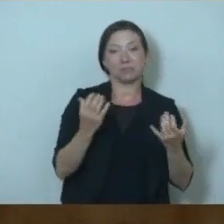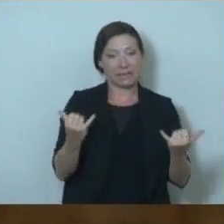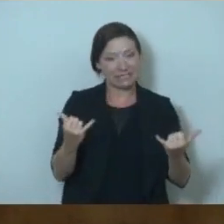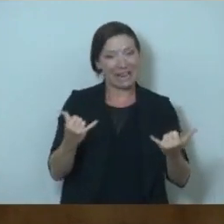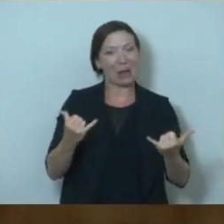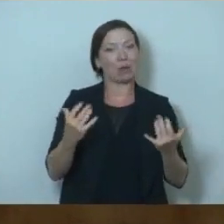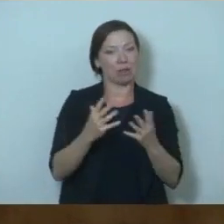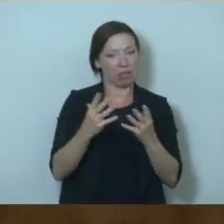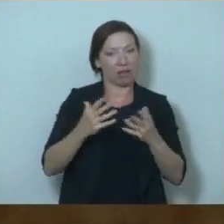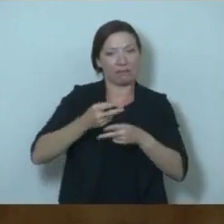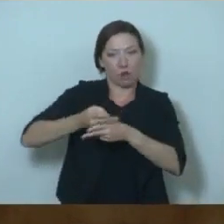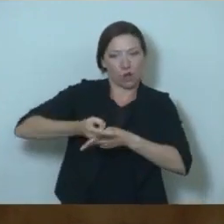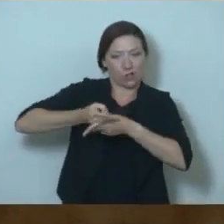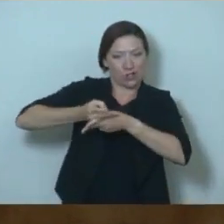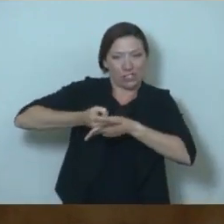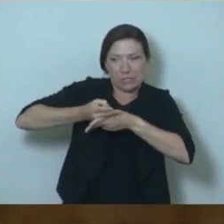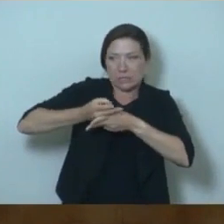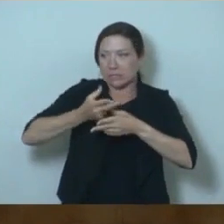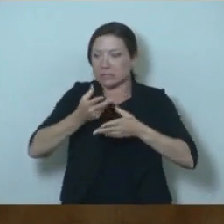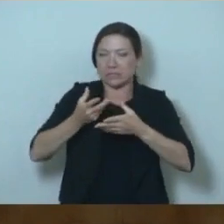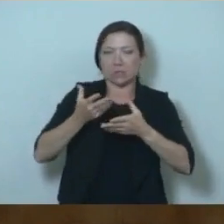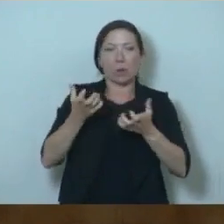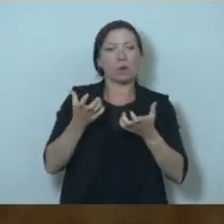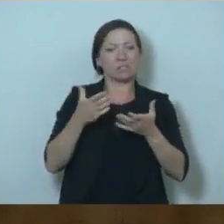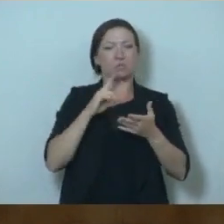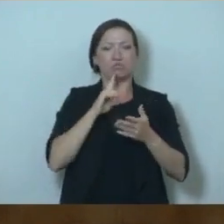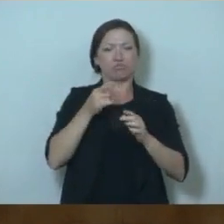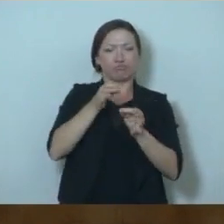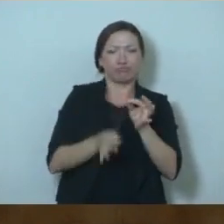THERE IS SOME GOOD NEWS THERE IS A LOVE CAUTION TODAY.